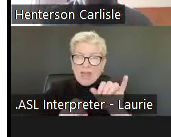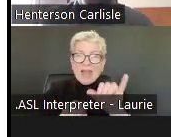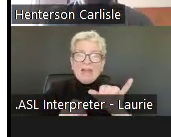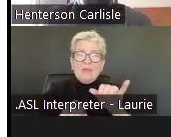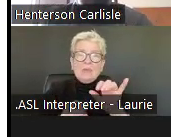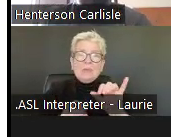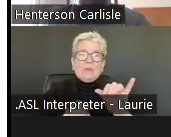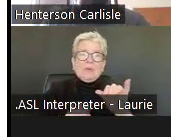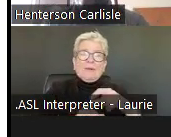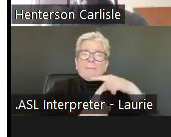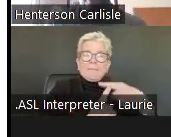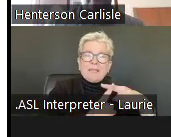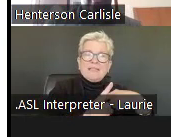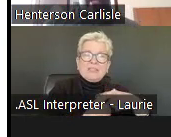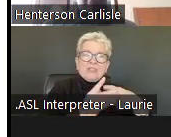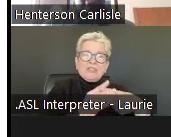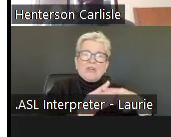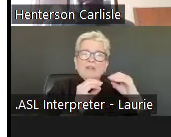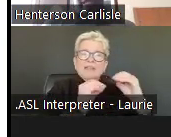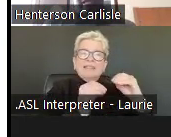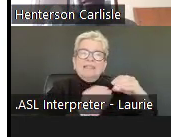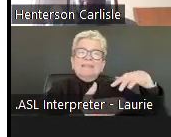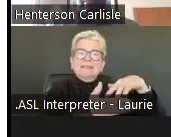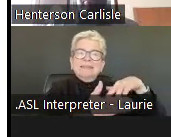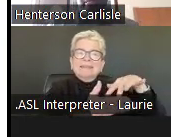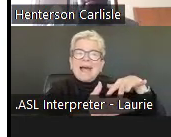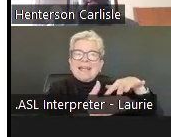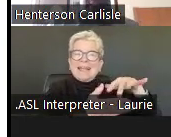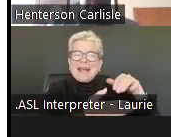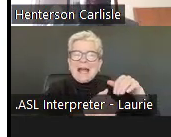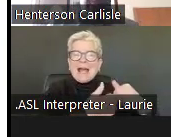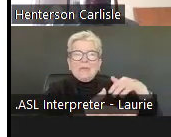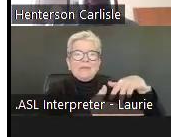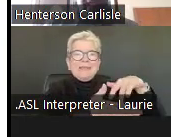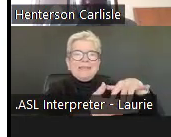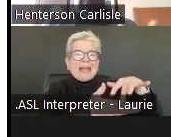also start to teach them the study habits and the habits of being a solid student - how to